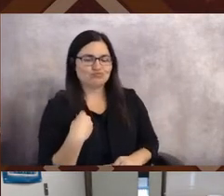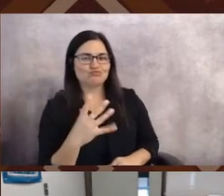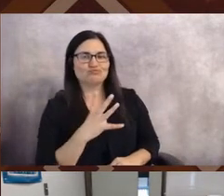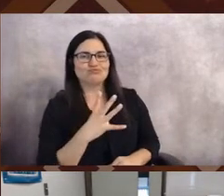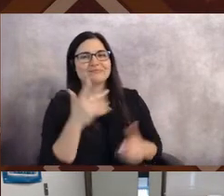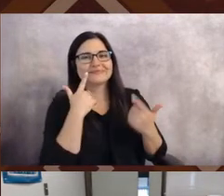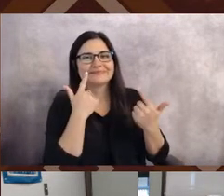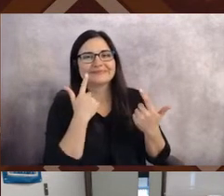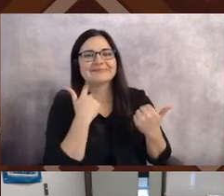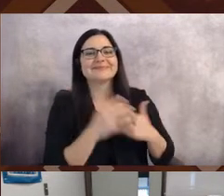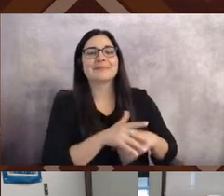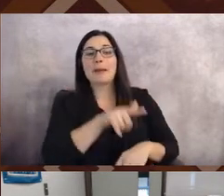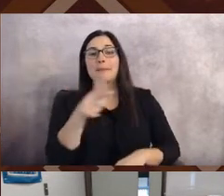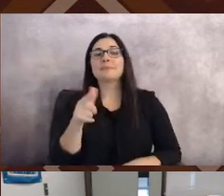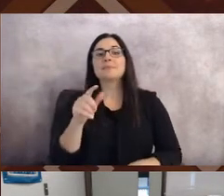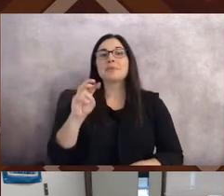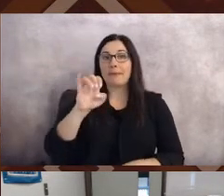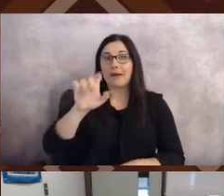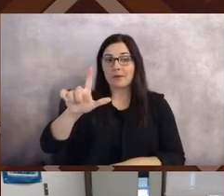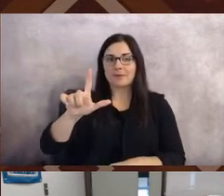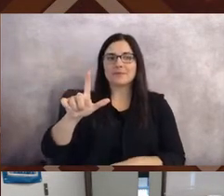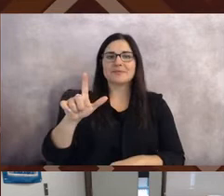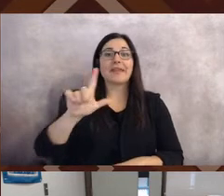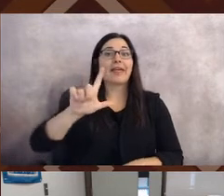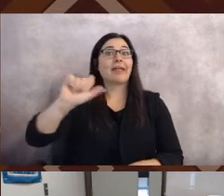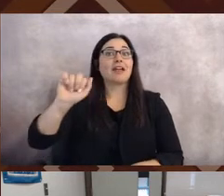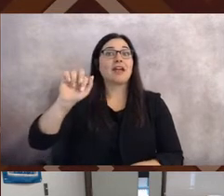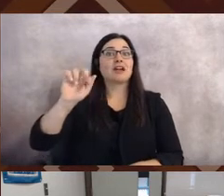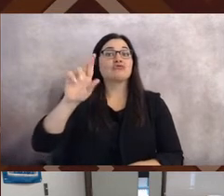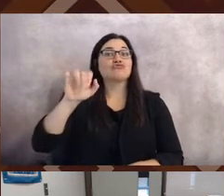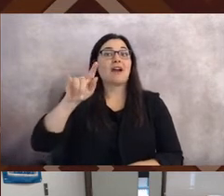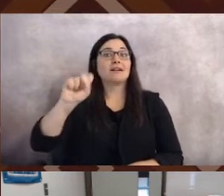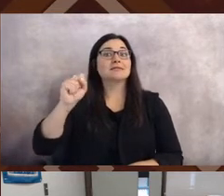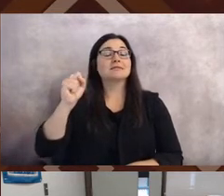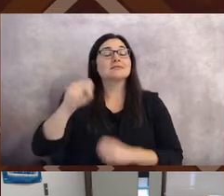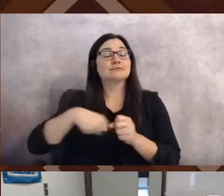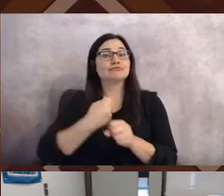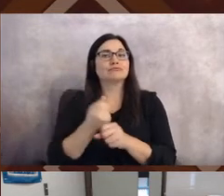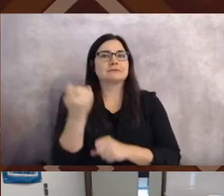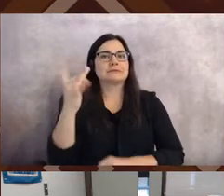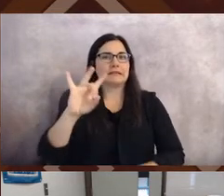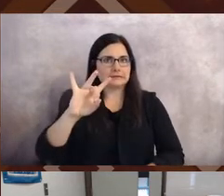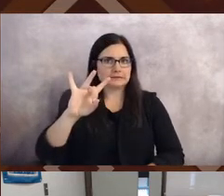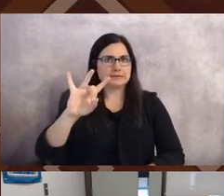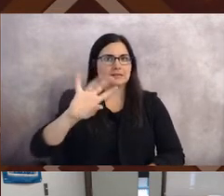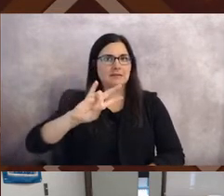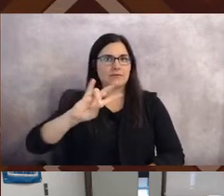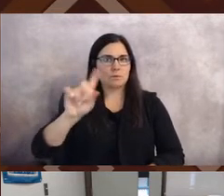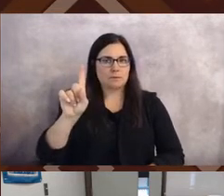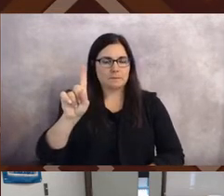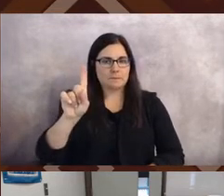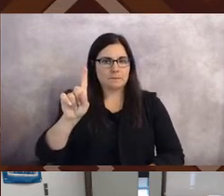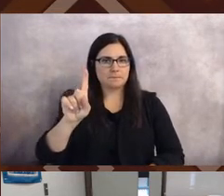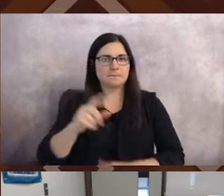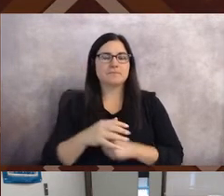OK, I will read it to 1871. So there first was a fight